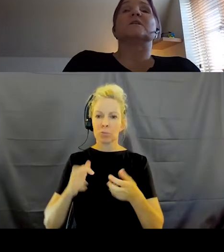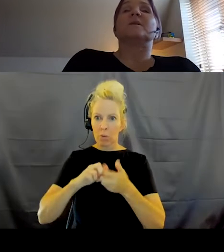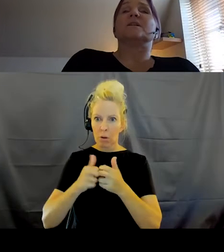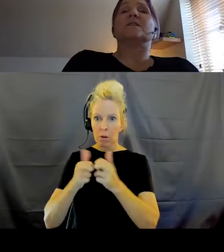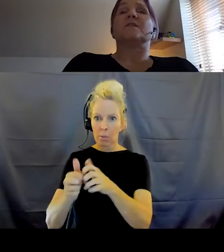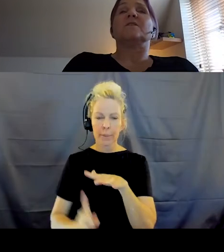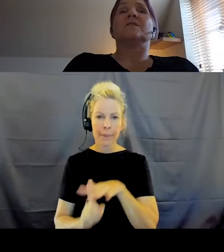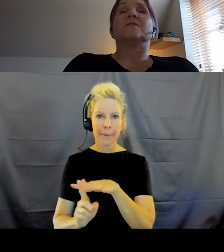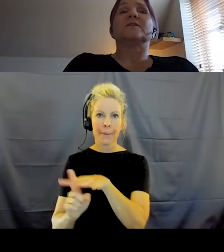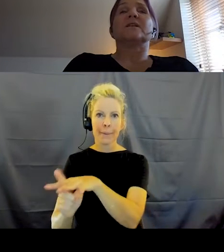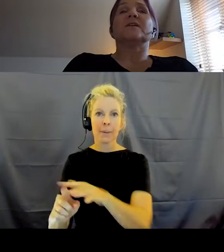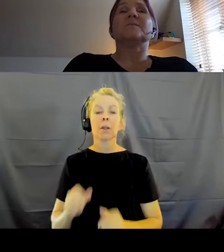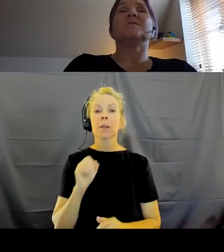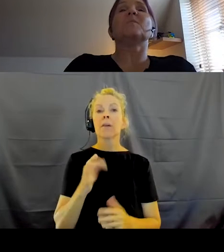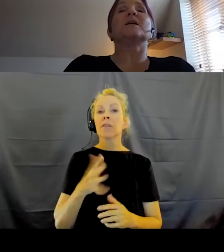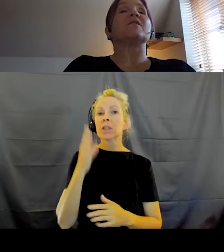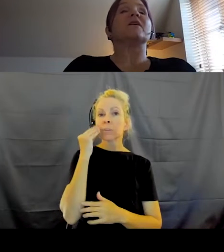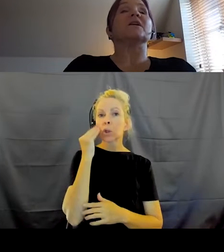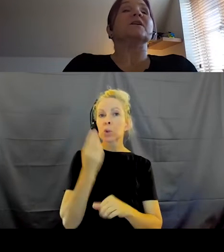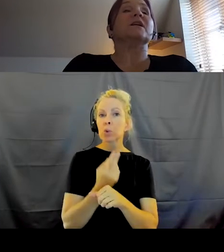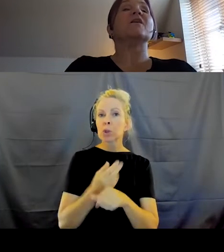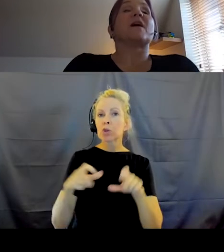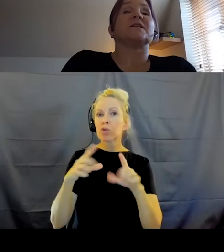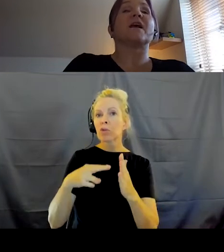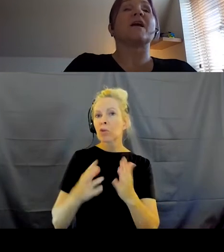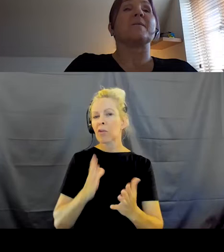are experienced using a screenwriter, that's probably fine and you can laugh at it like I